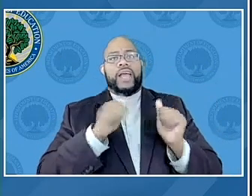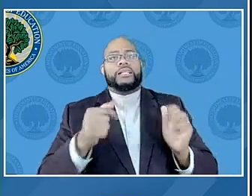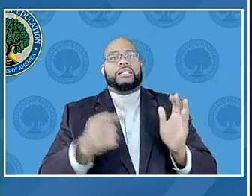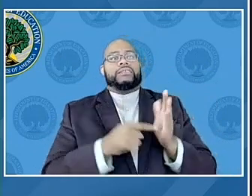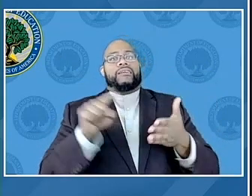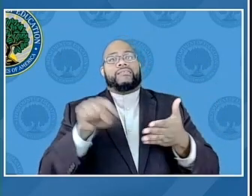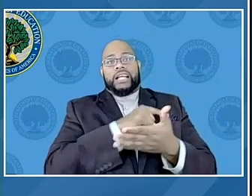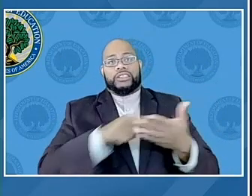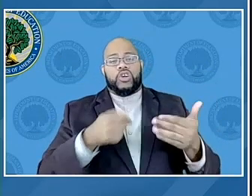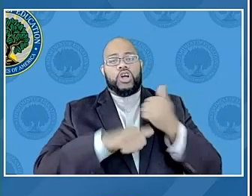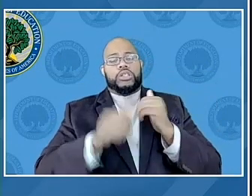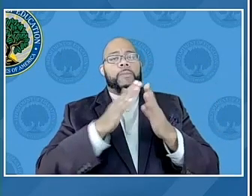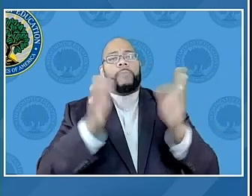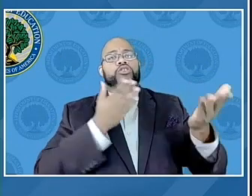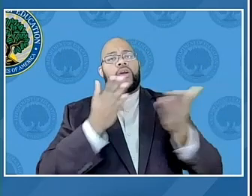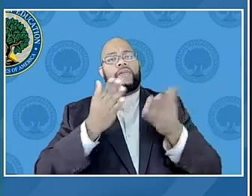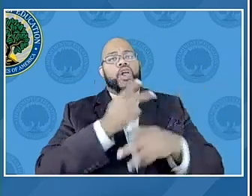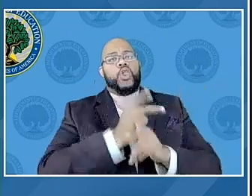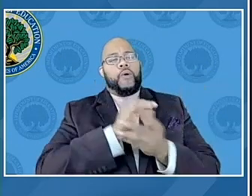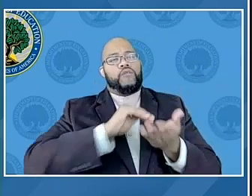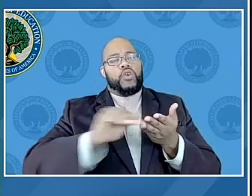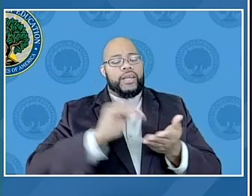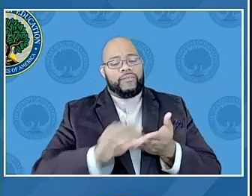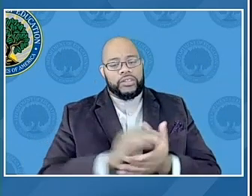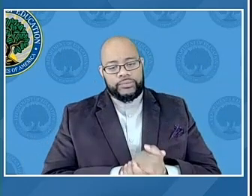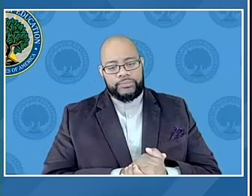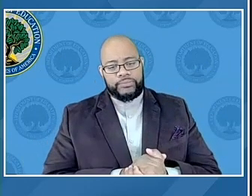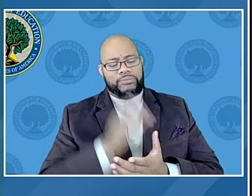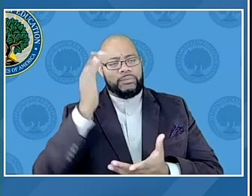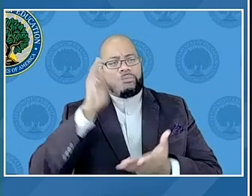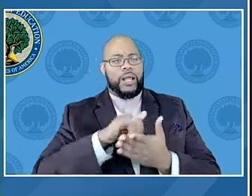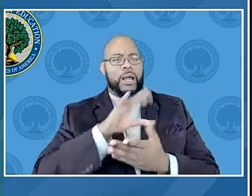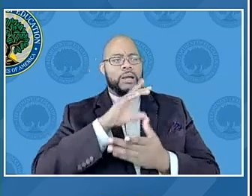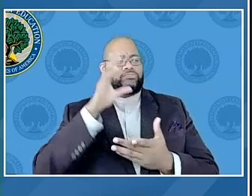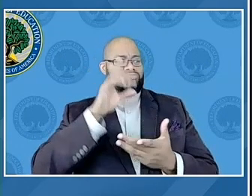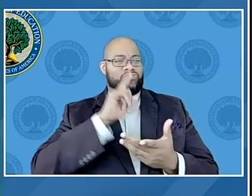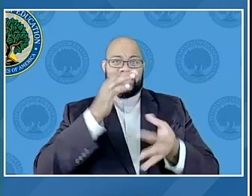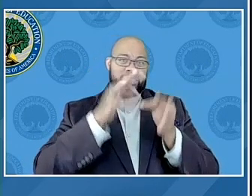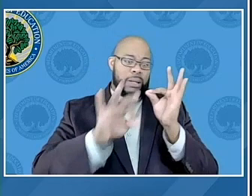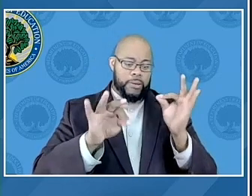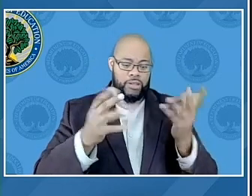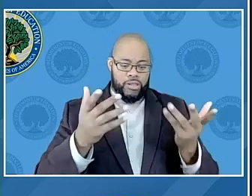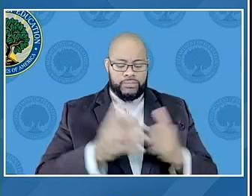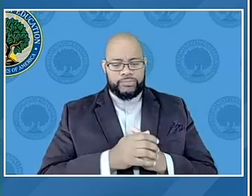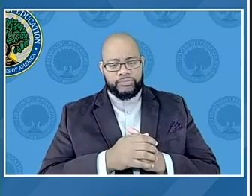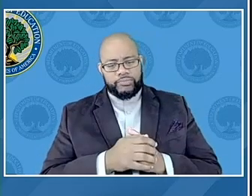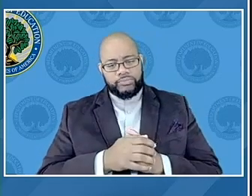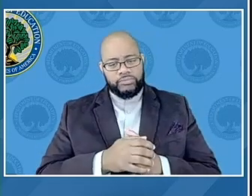Public Service Loan Forgiveness. It seems like a pretty simple fix to me. And then the other thing that I'll just